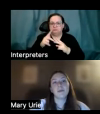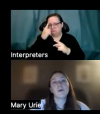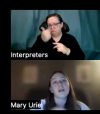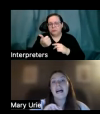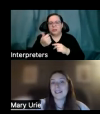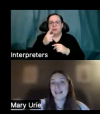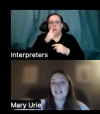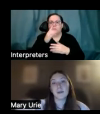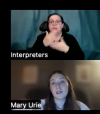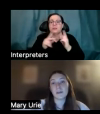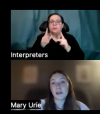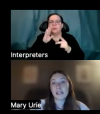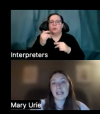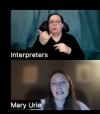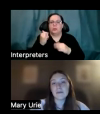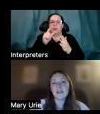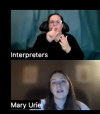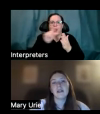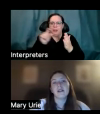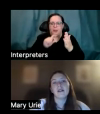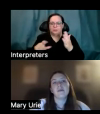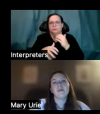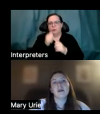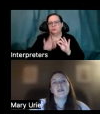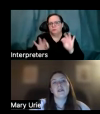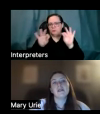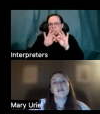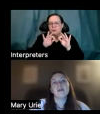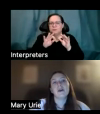people will highlight the most important items. But you could